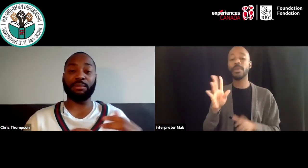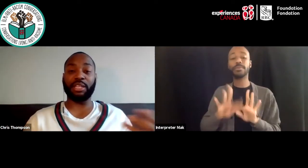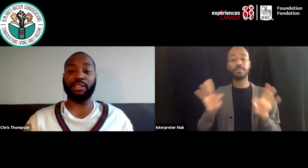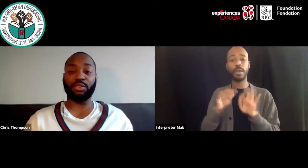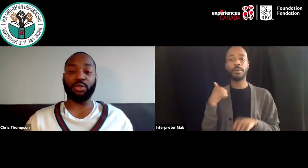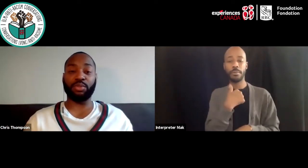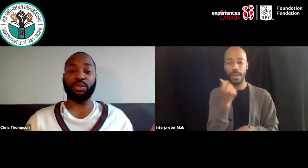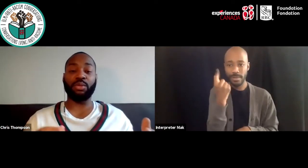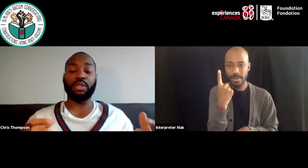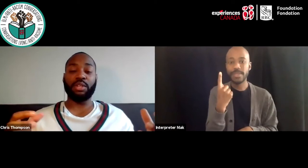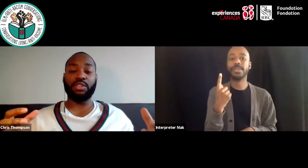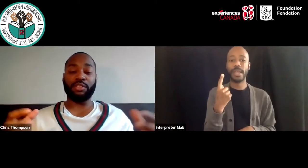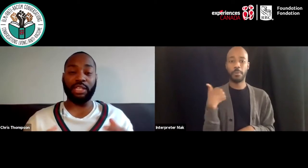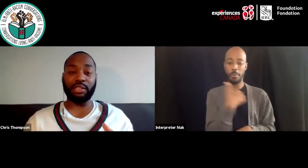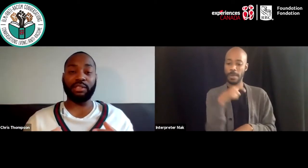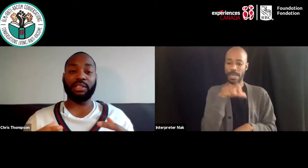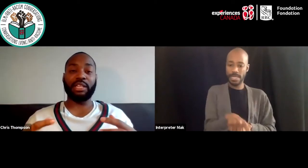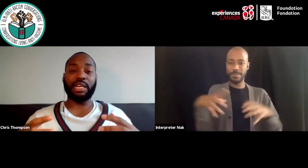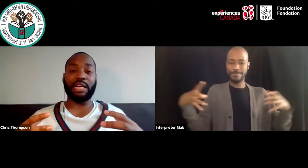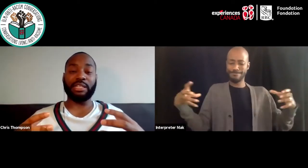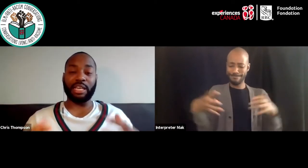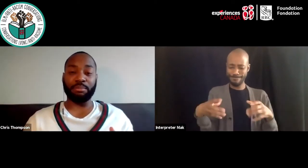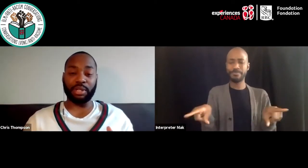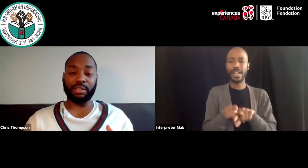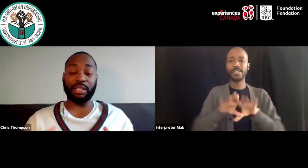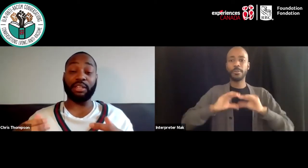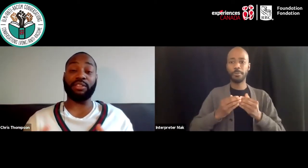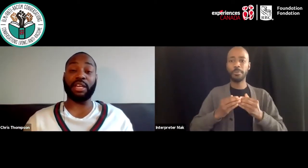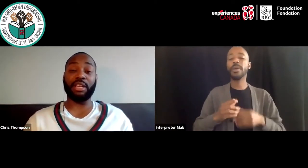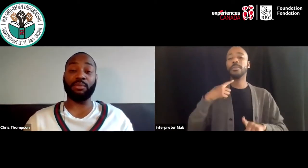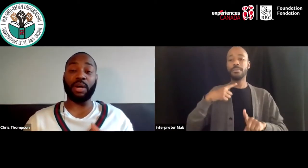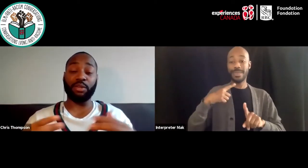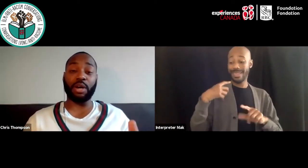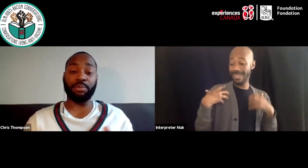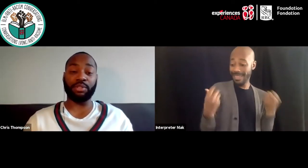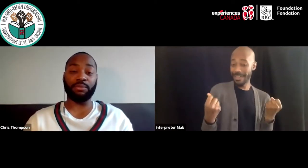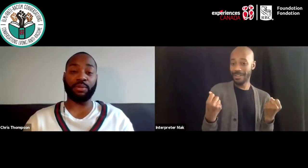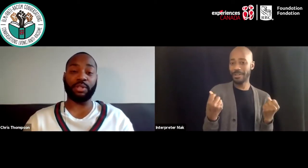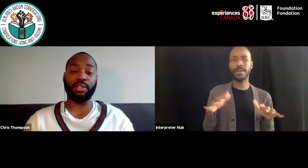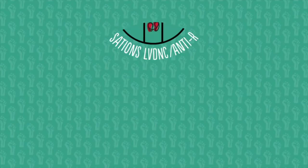to come together as a group to just heal, and take a breath and understand while you are pushing forward.